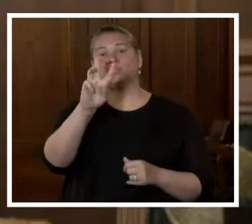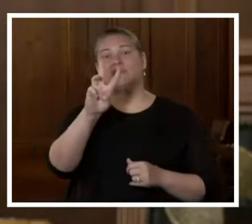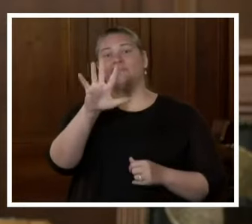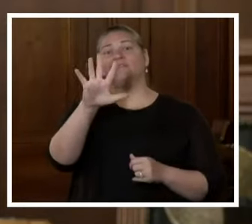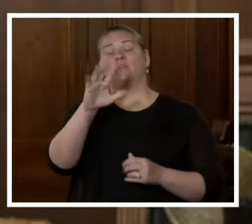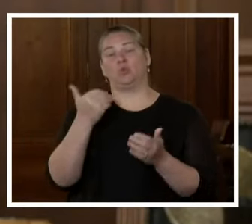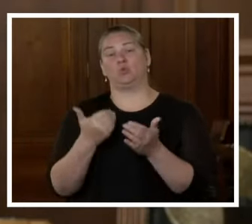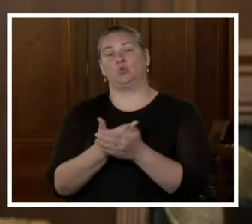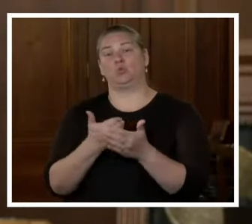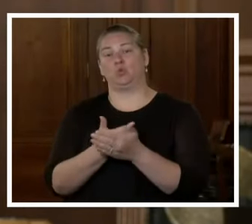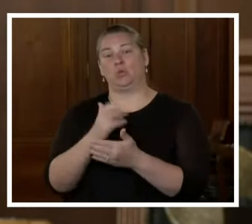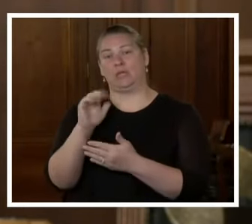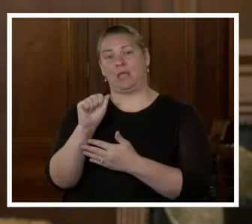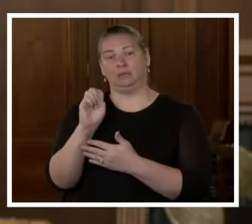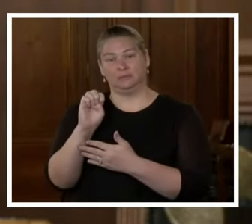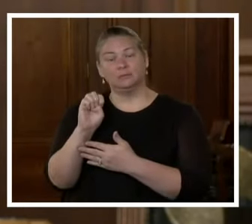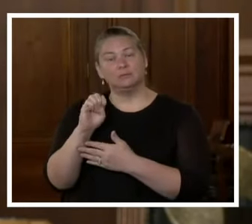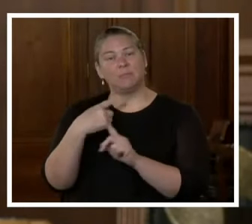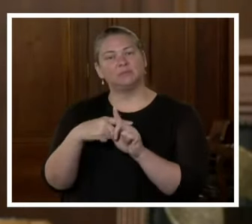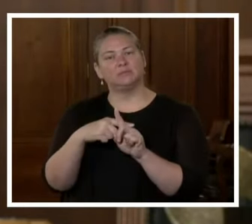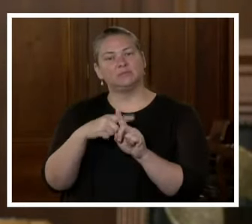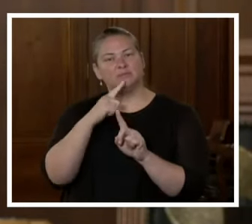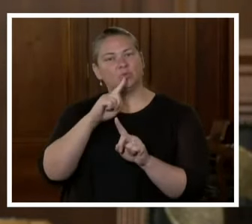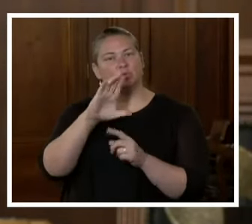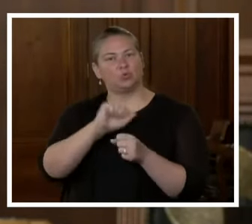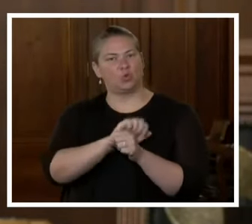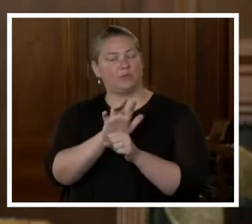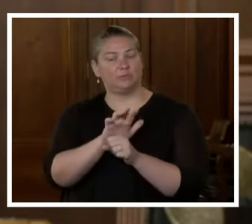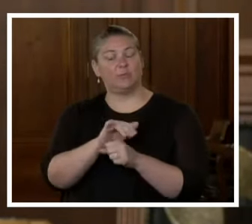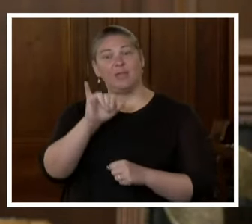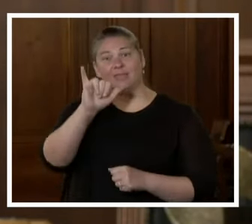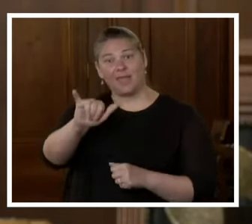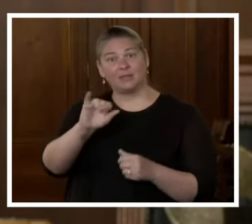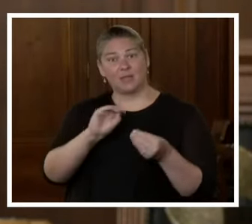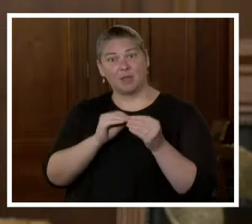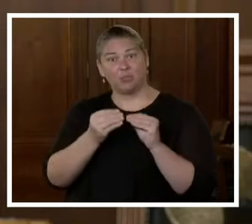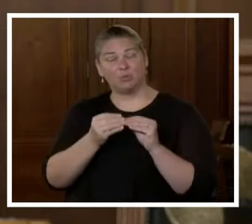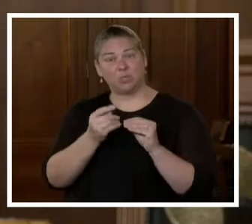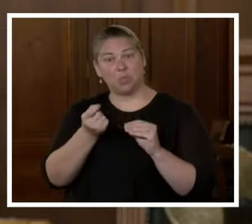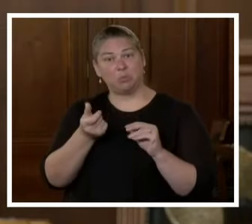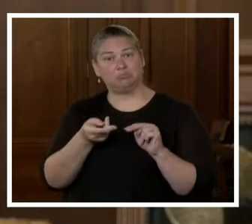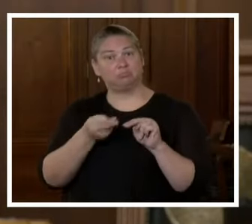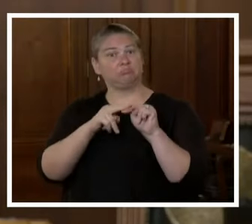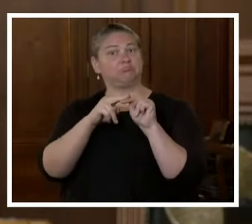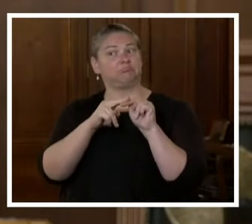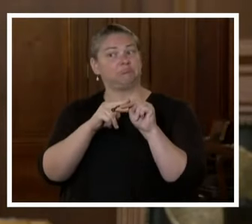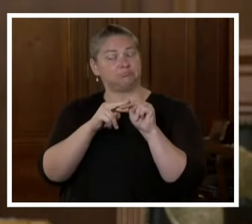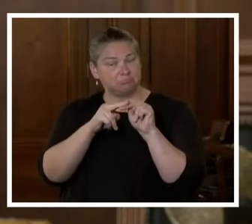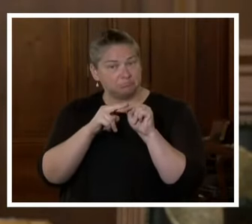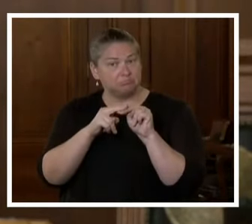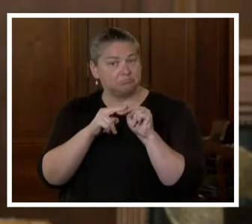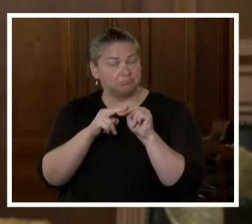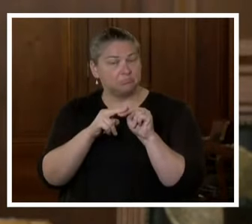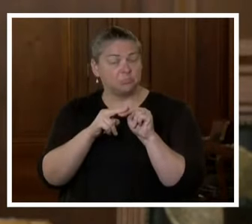OUR TOTAL NUMBER OF CASES IN